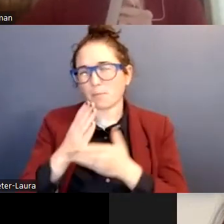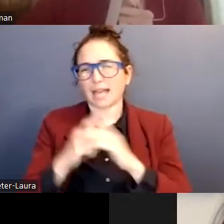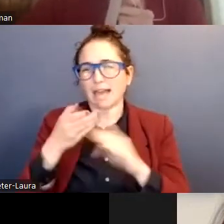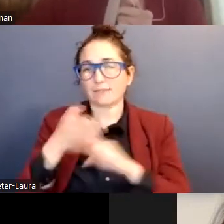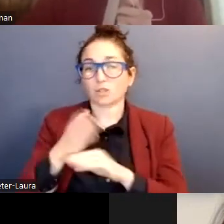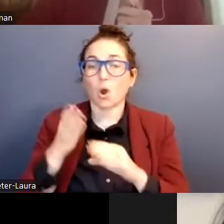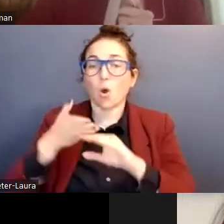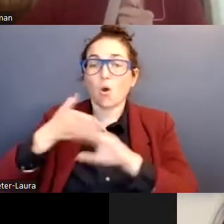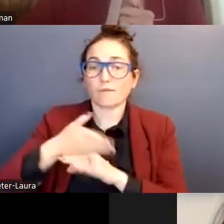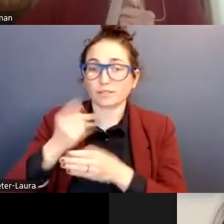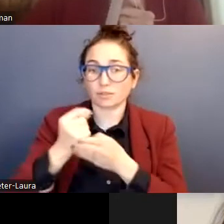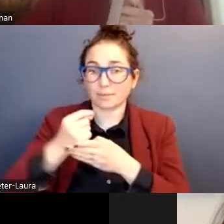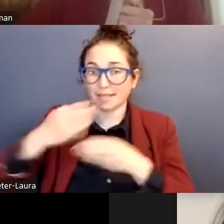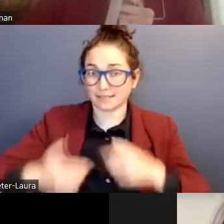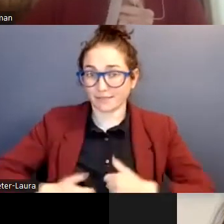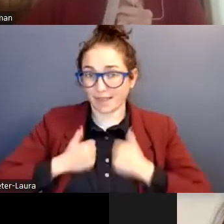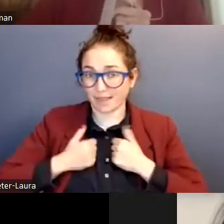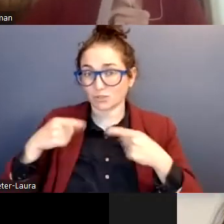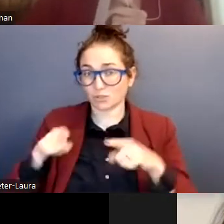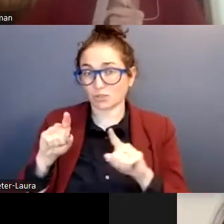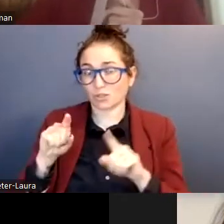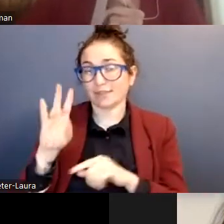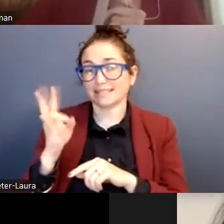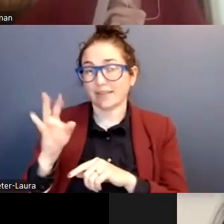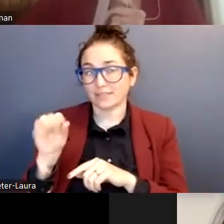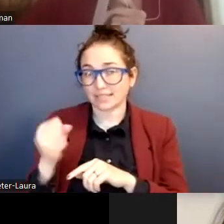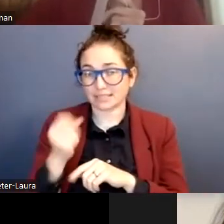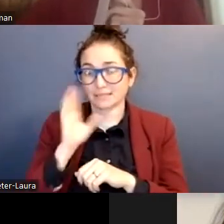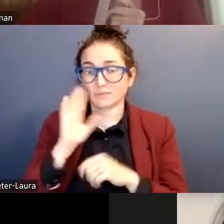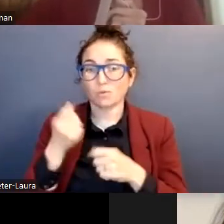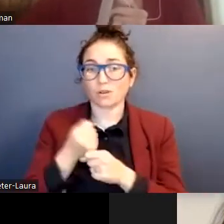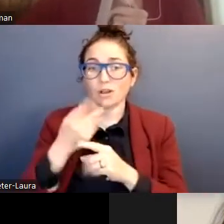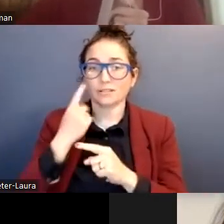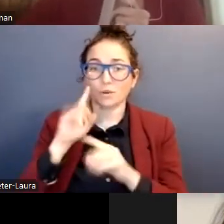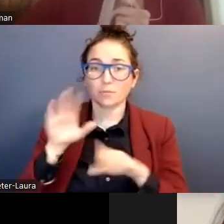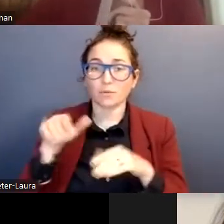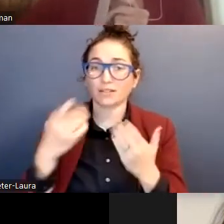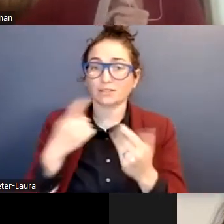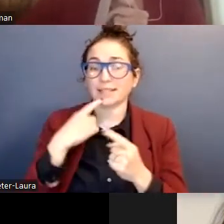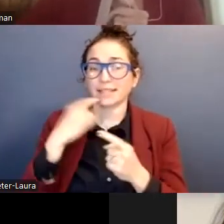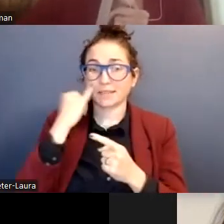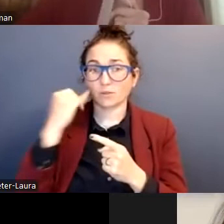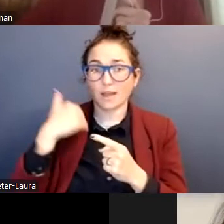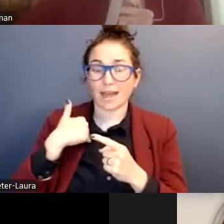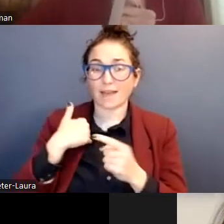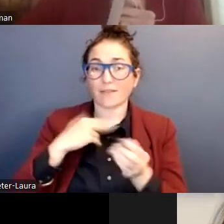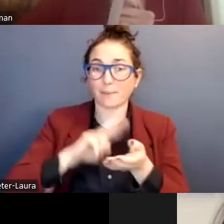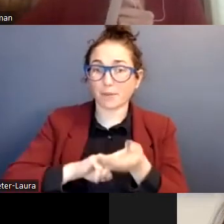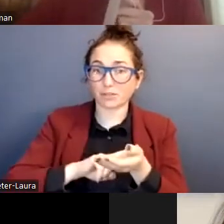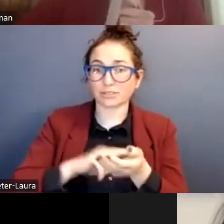end of life in the 70s leads to provider assumptions that if you have a post, DNR or advance